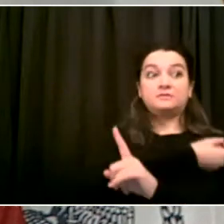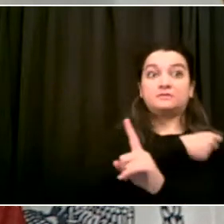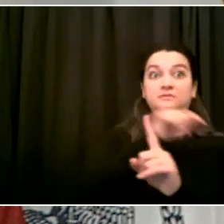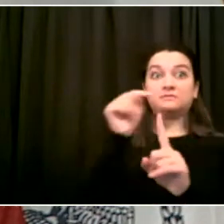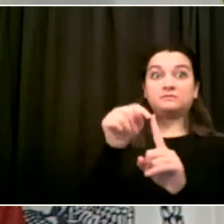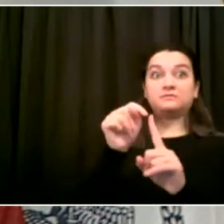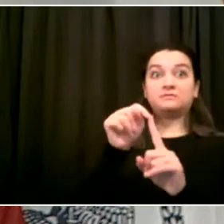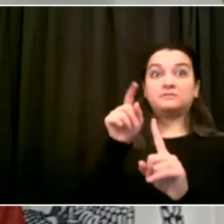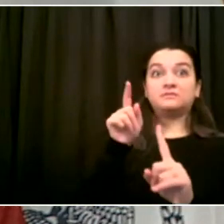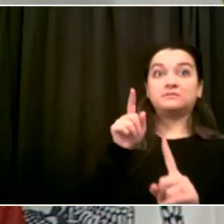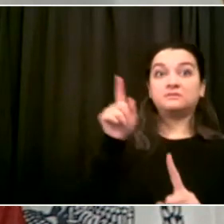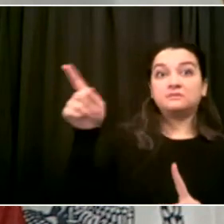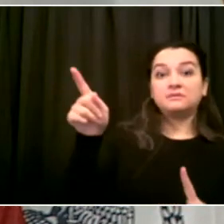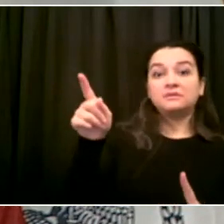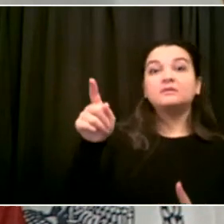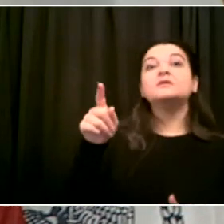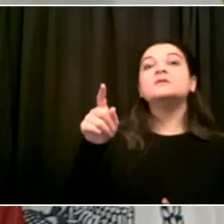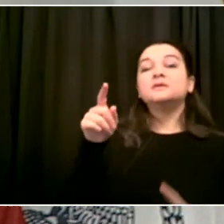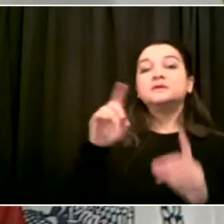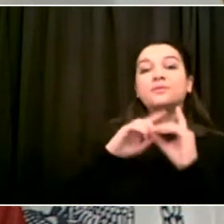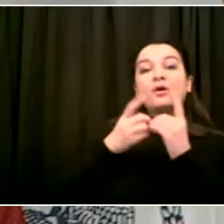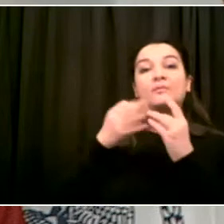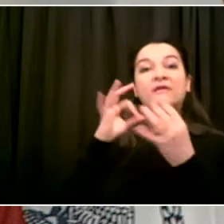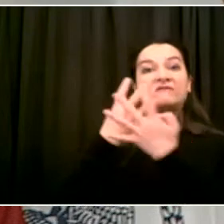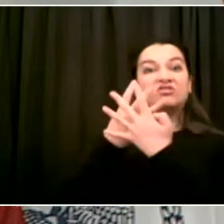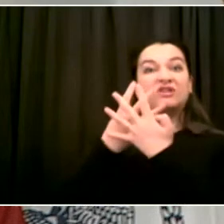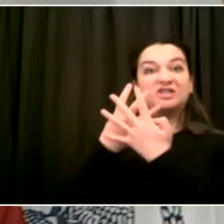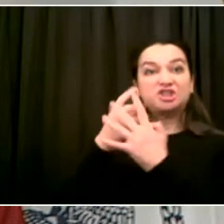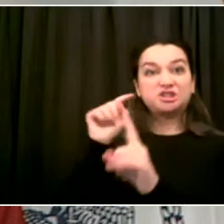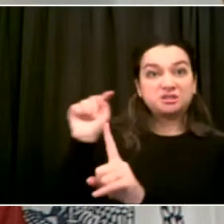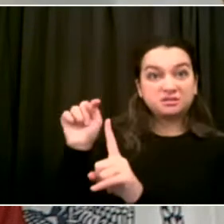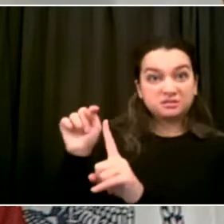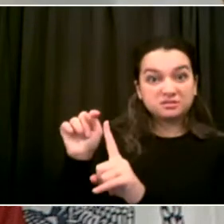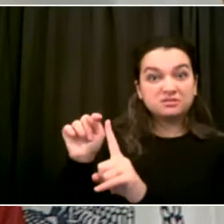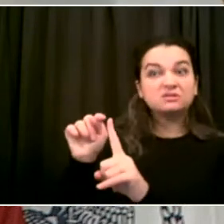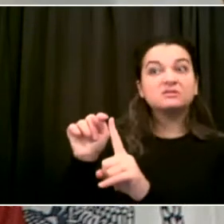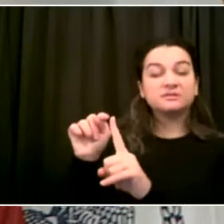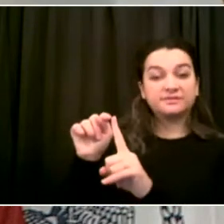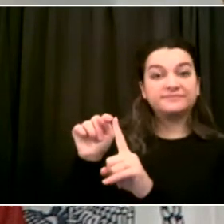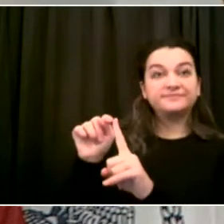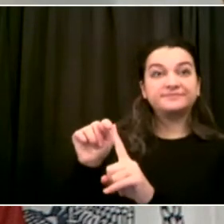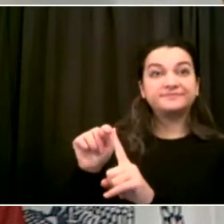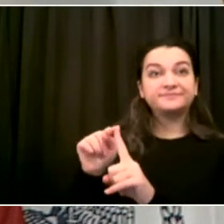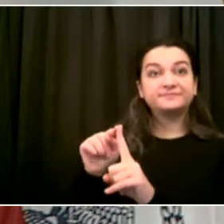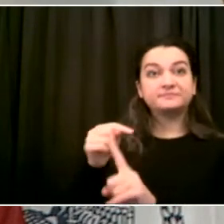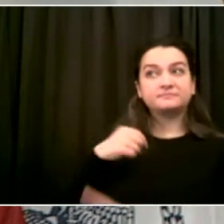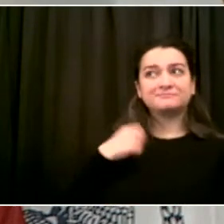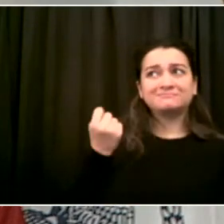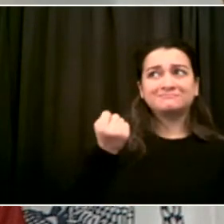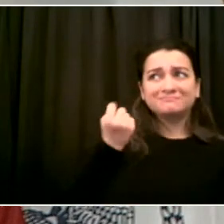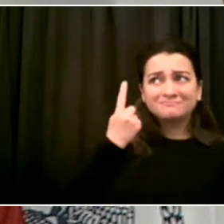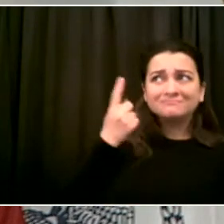AND BECAUSE CORRECTIONAL HEALTH IS PART OF HEALTH AND HOSPITALS, DR. LONG MIGHT WANT TO ADD.